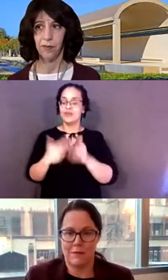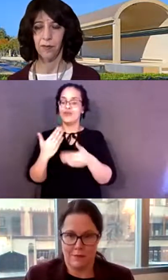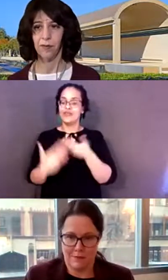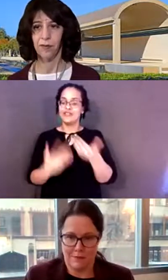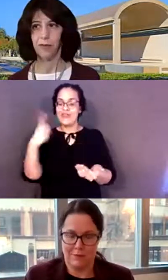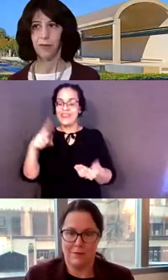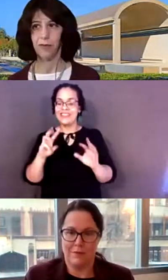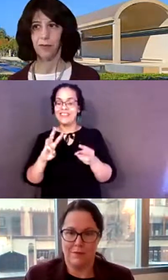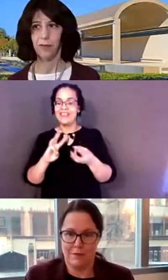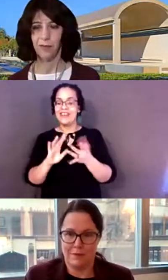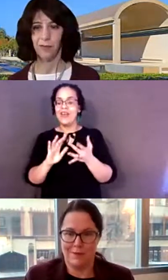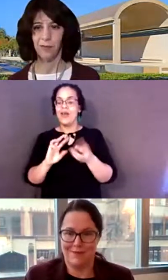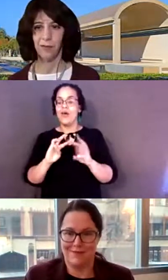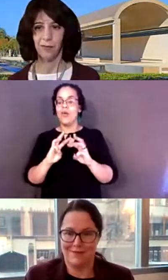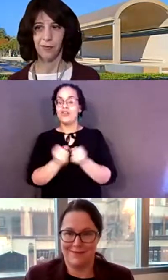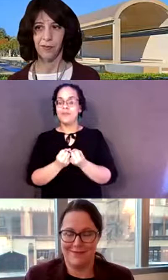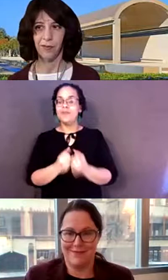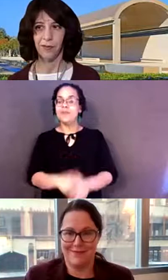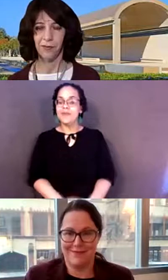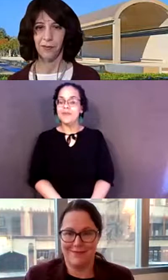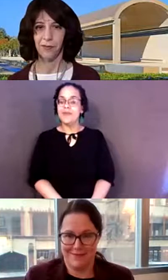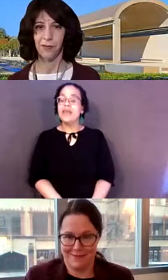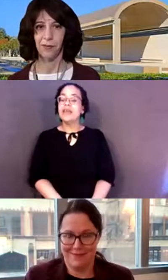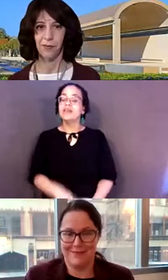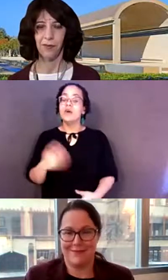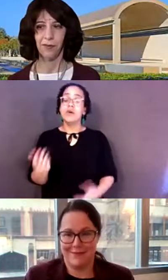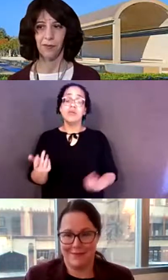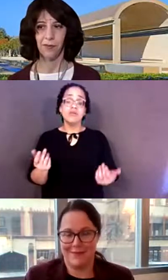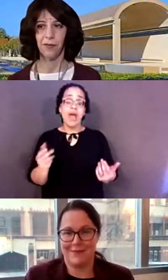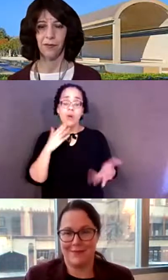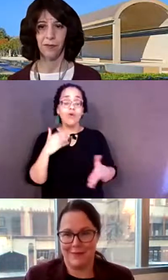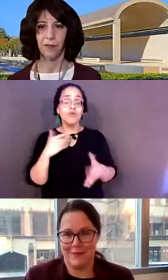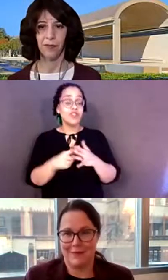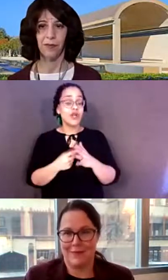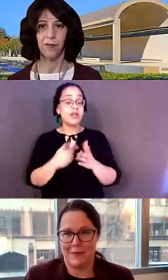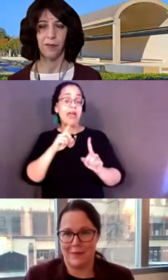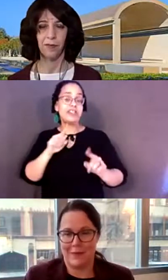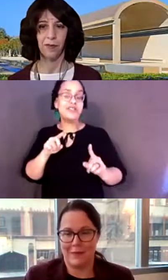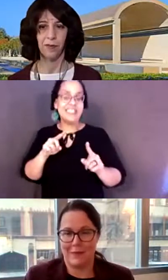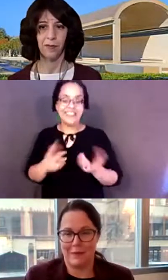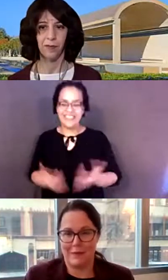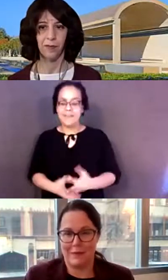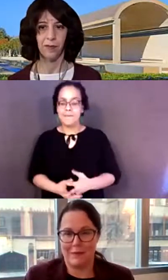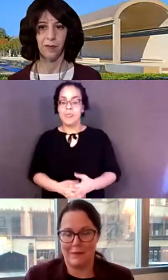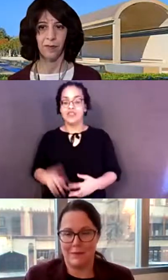I'll just dive right in and you guys can answer them as you see fit. So the first